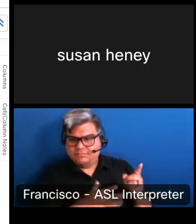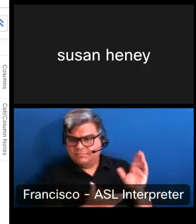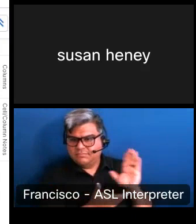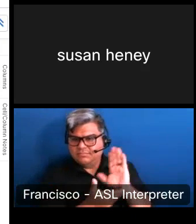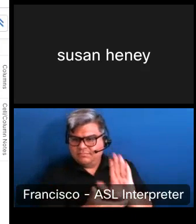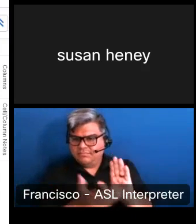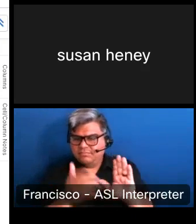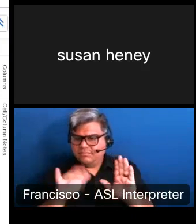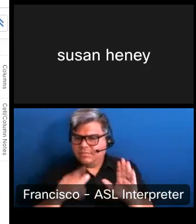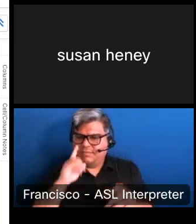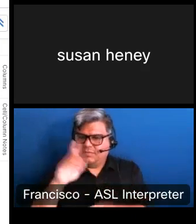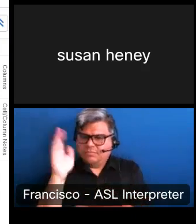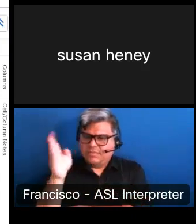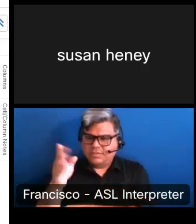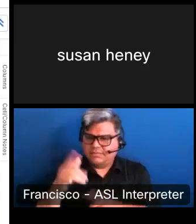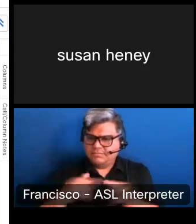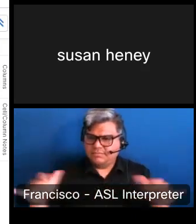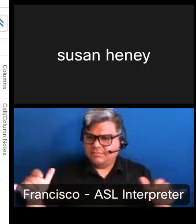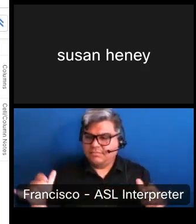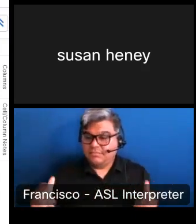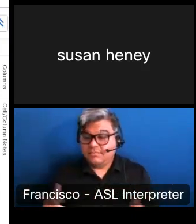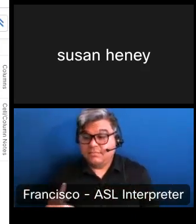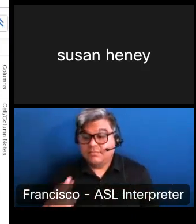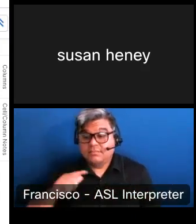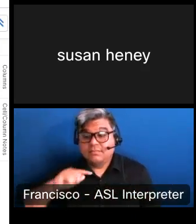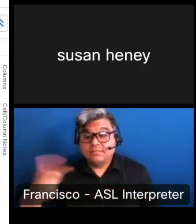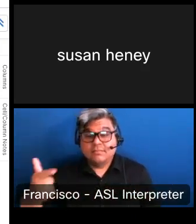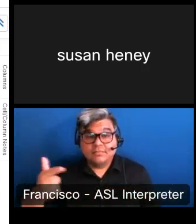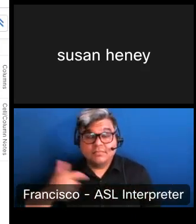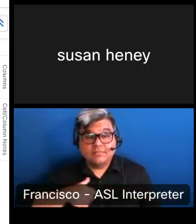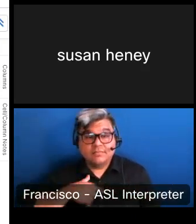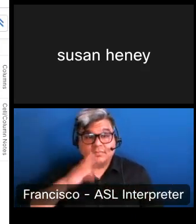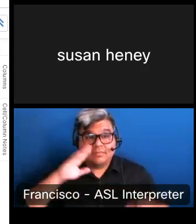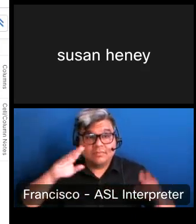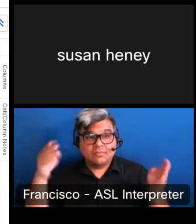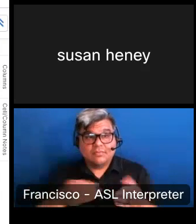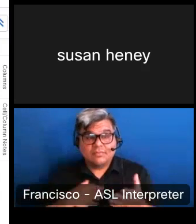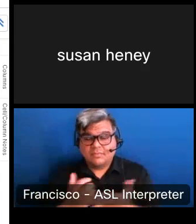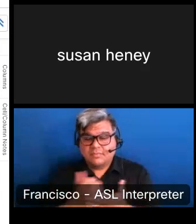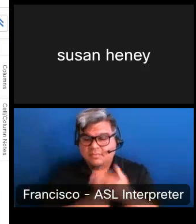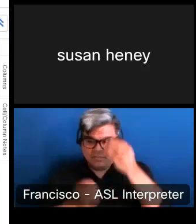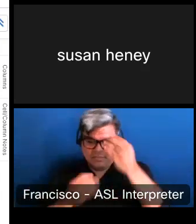Now next up, we are going to have a look at income data for the American Indian and Alaskan